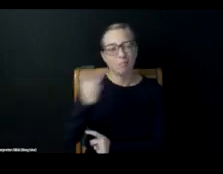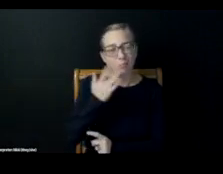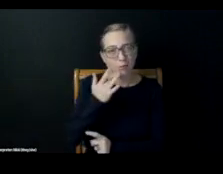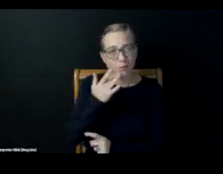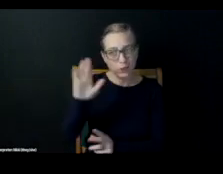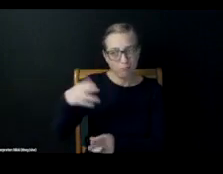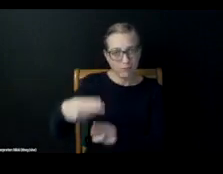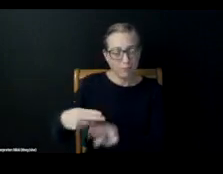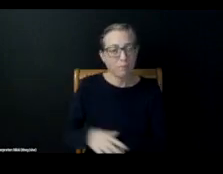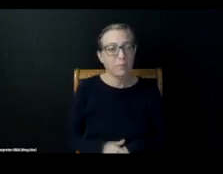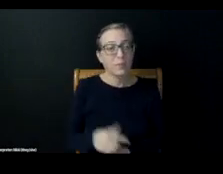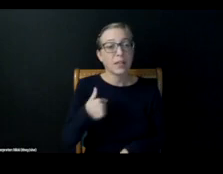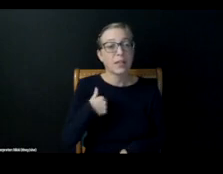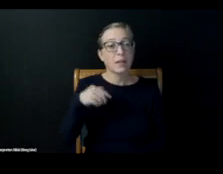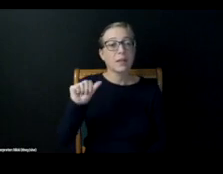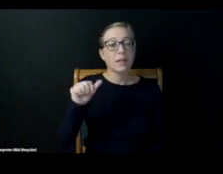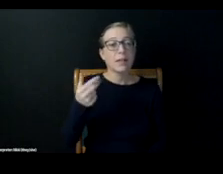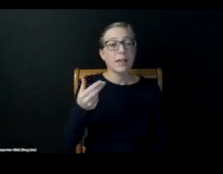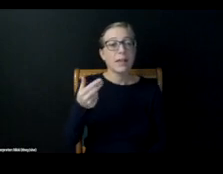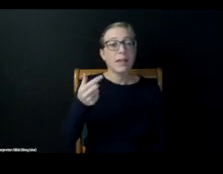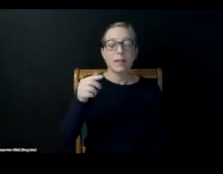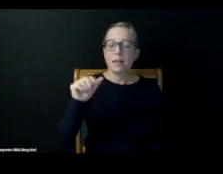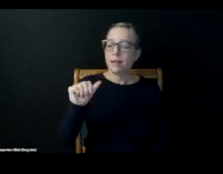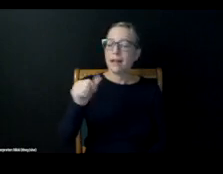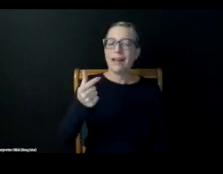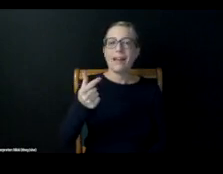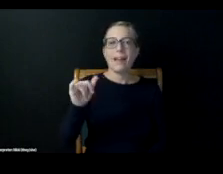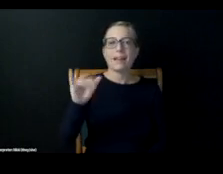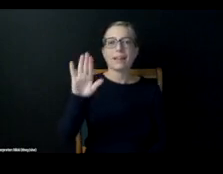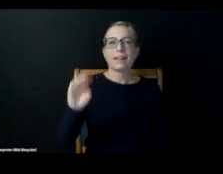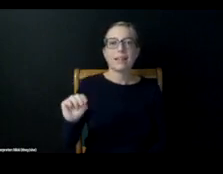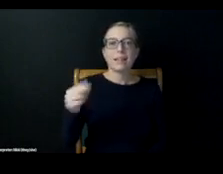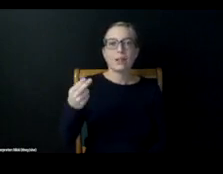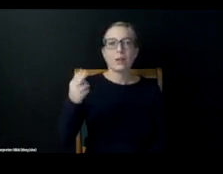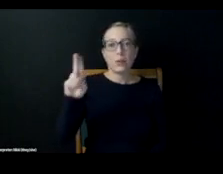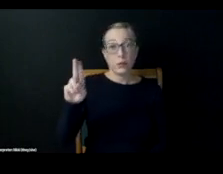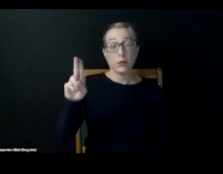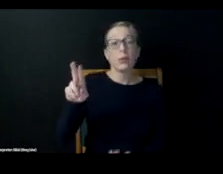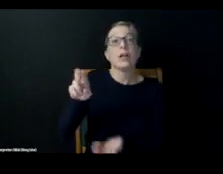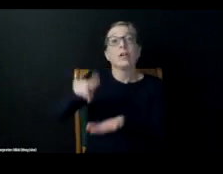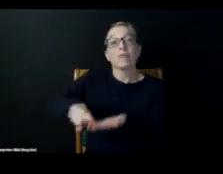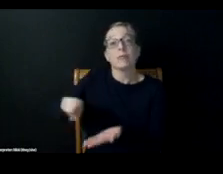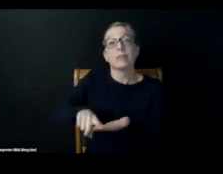I'm a post Doctoral research fellow at Lurie Institute for Disability Policy at Brands University.